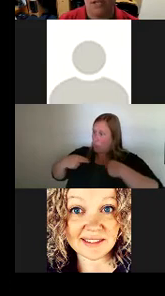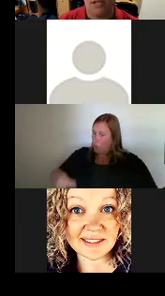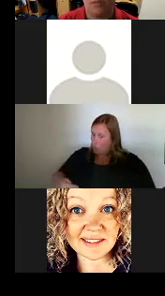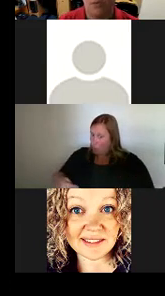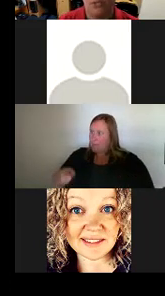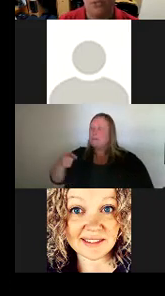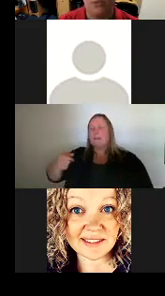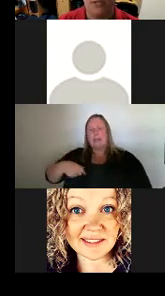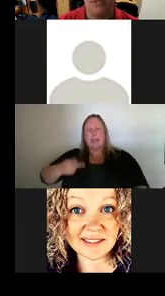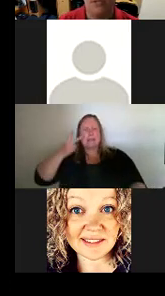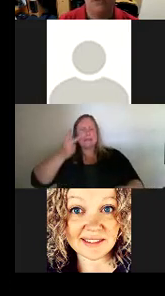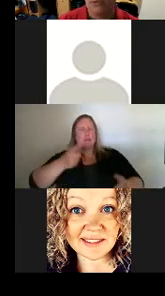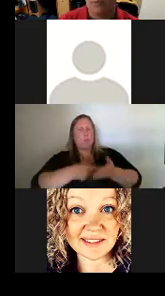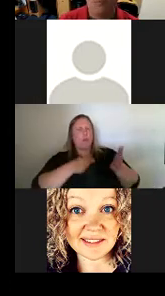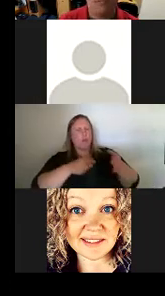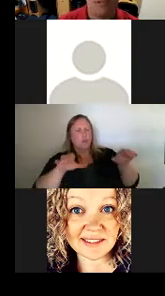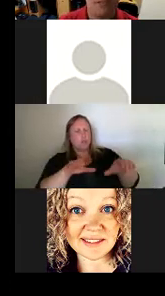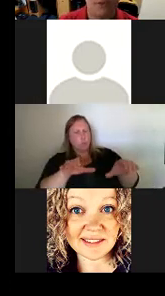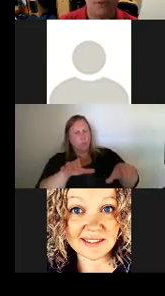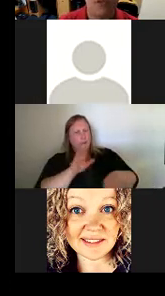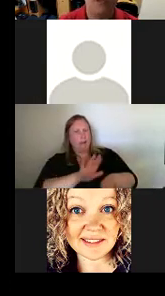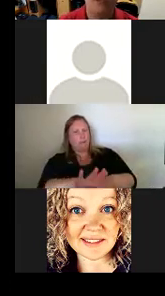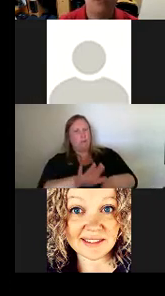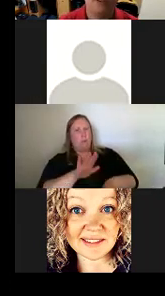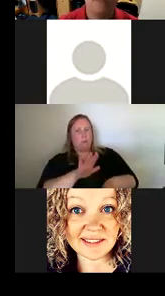YOUR MOBILE DEVICE.